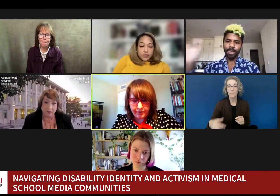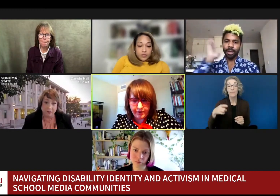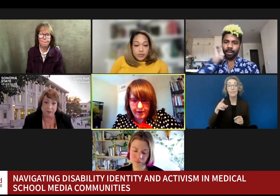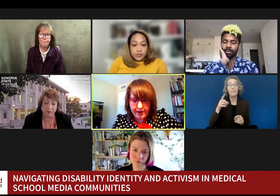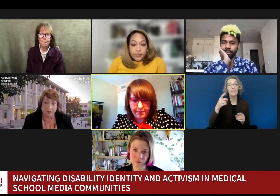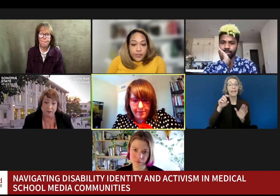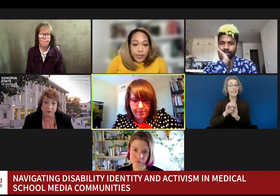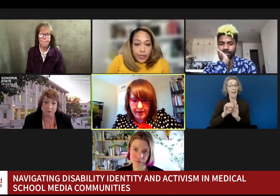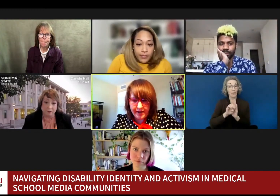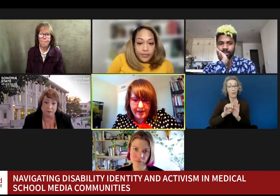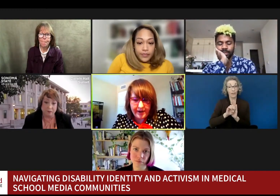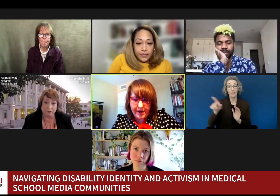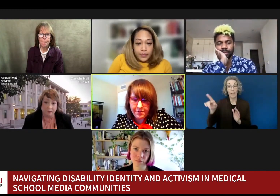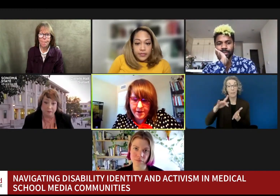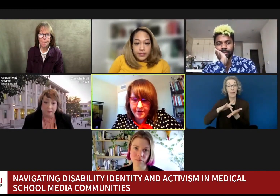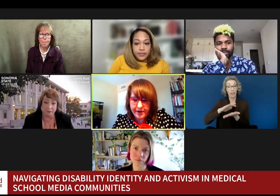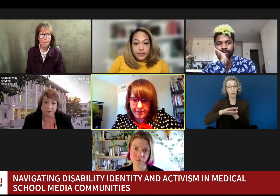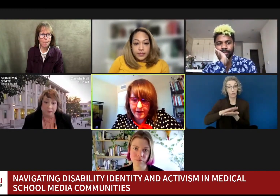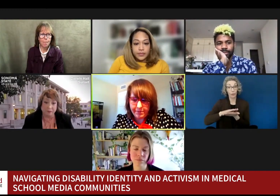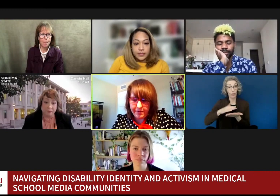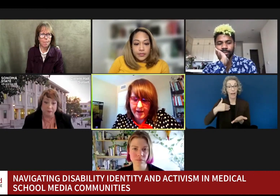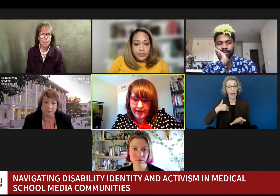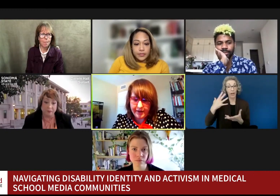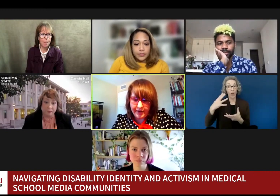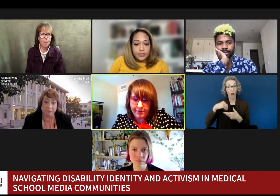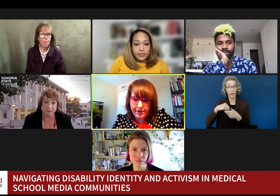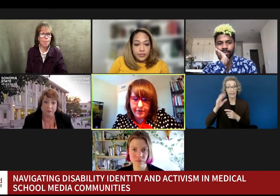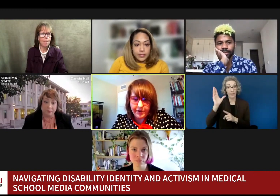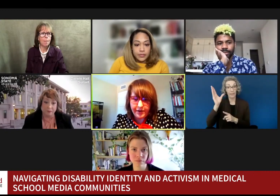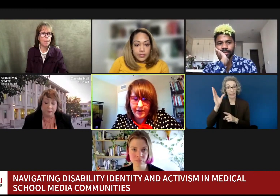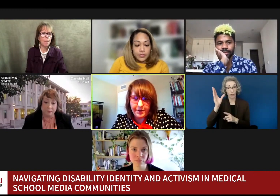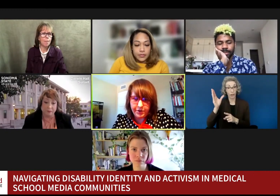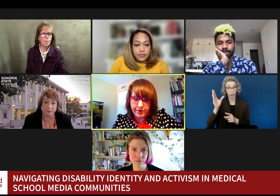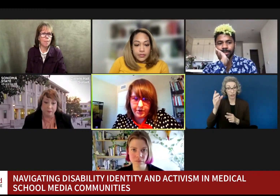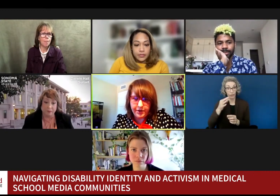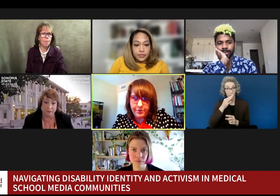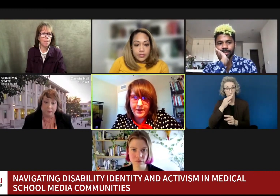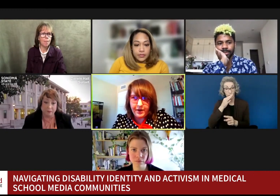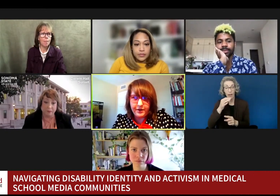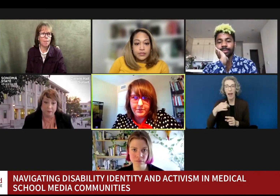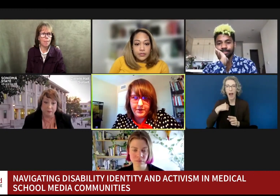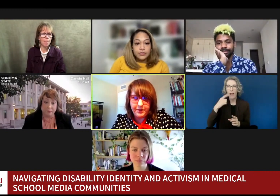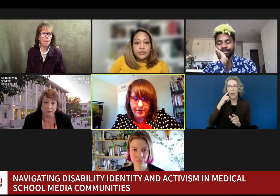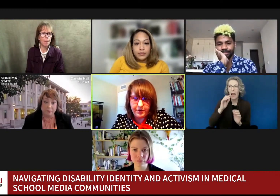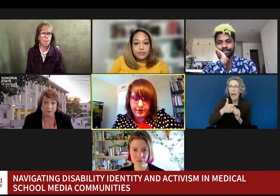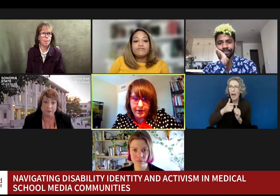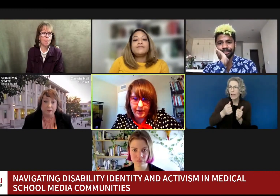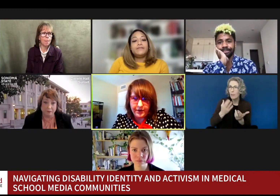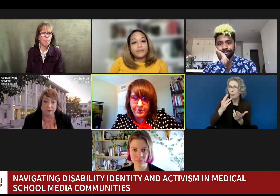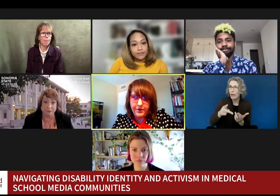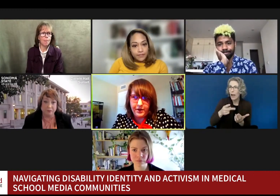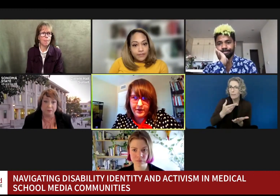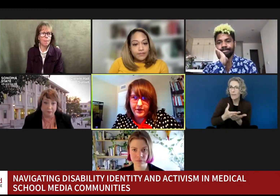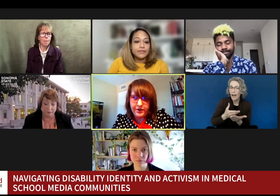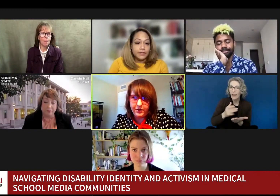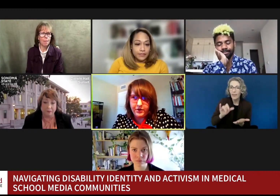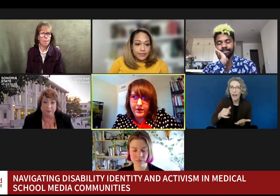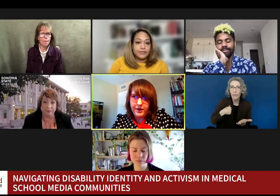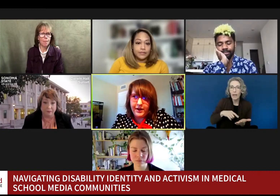how am I going to bring up the fact that we're only talking about children, nobody talks about adults with autism or autistic adults.